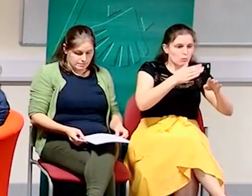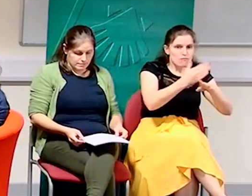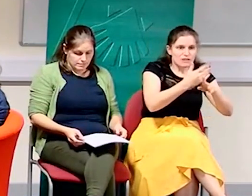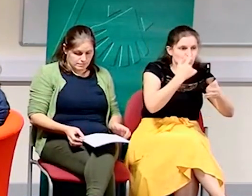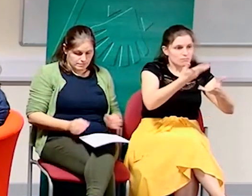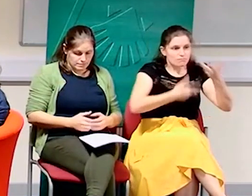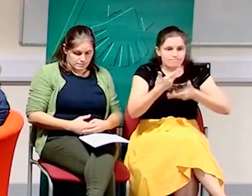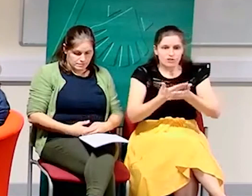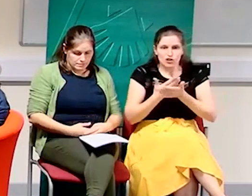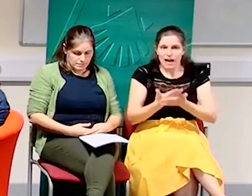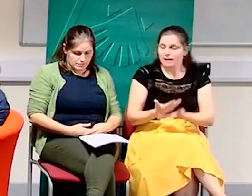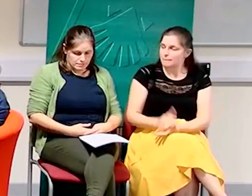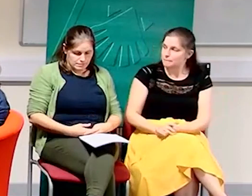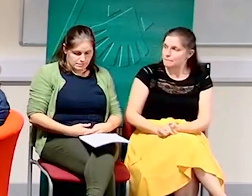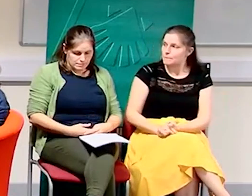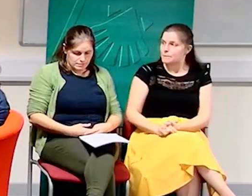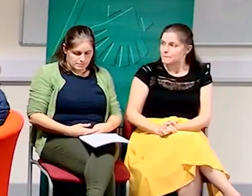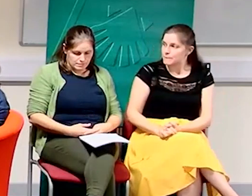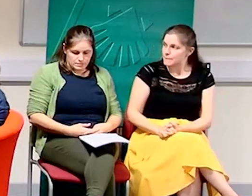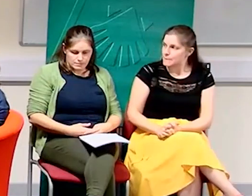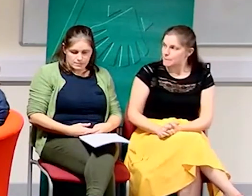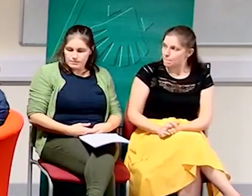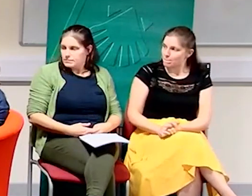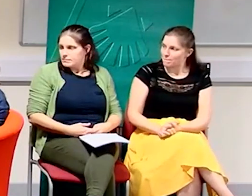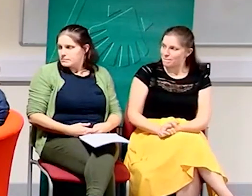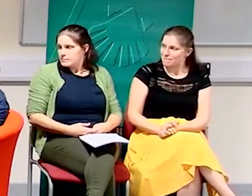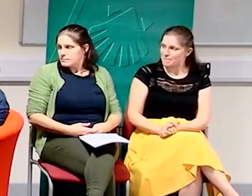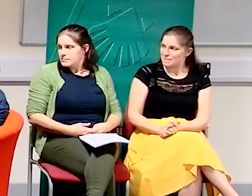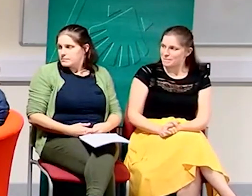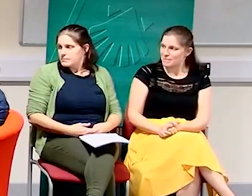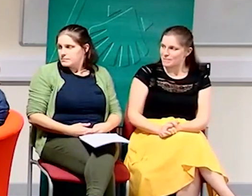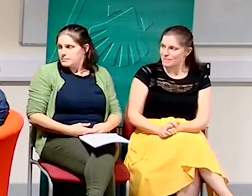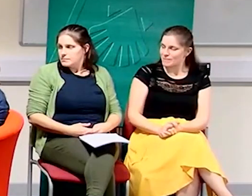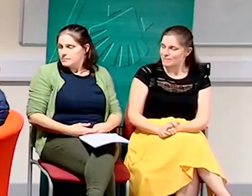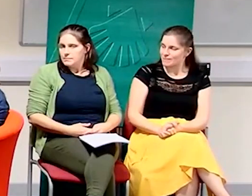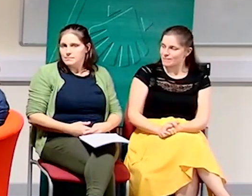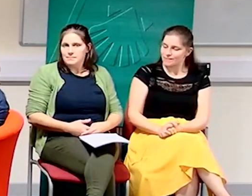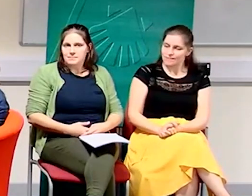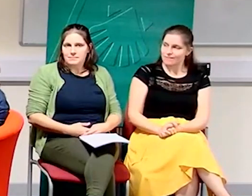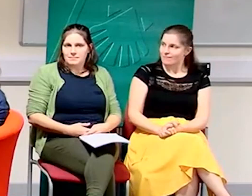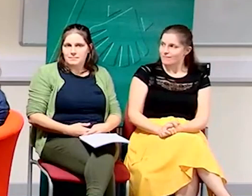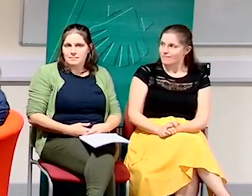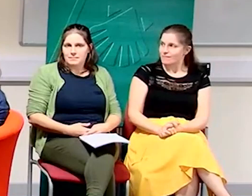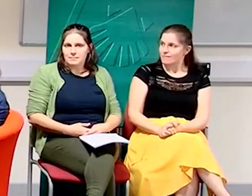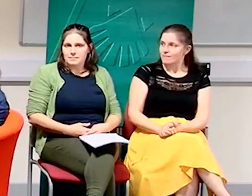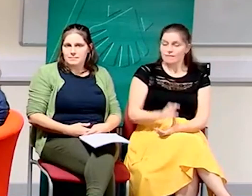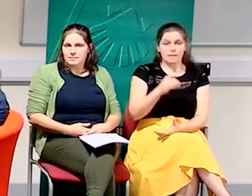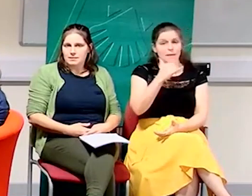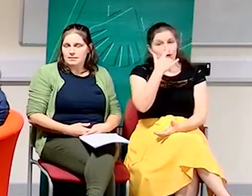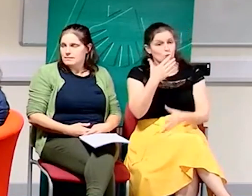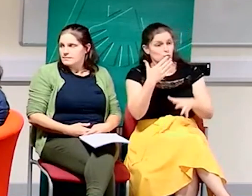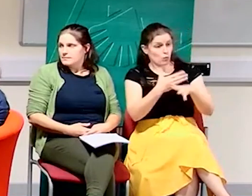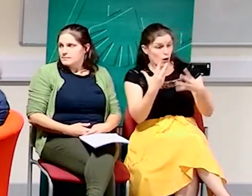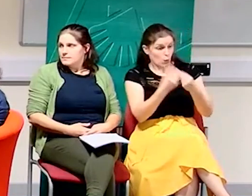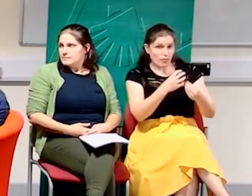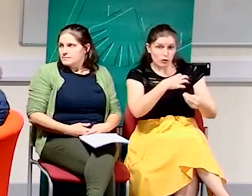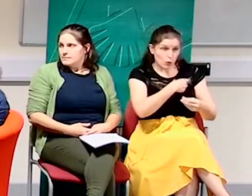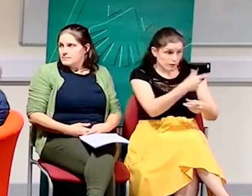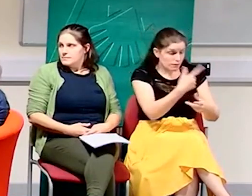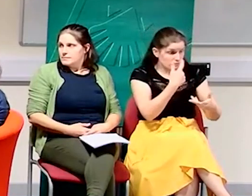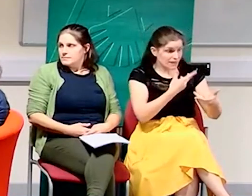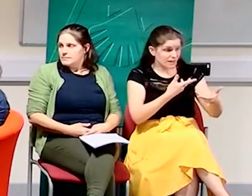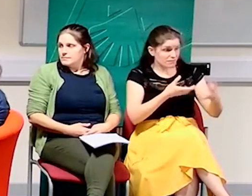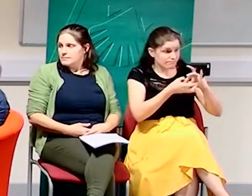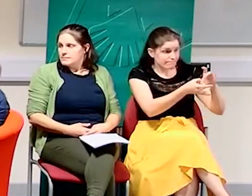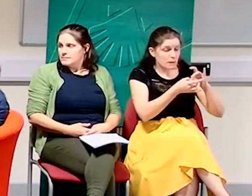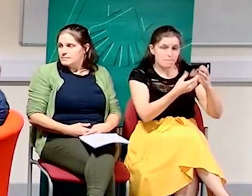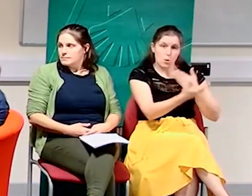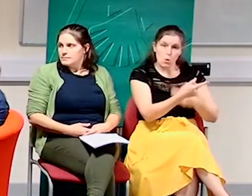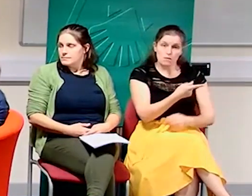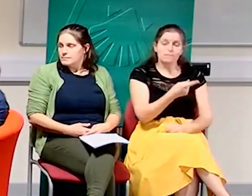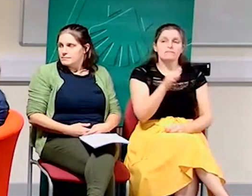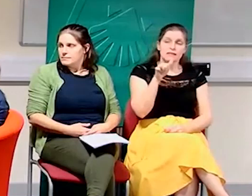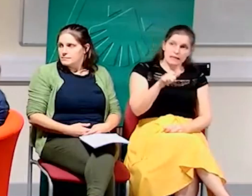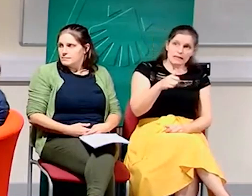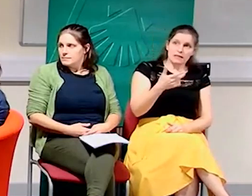this we work together with unions for example you you're from Student Union yeah um the main thing